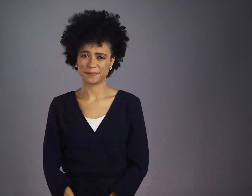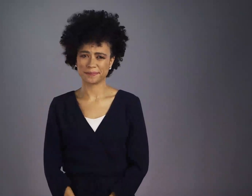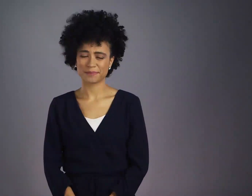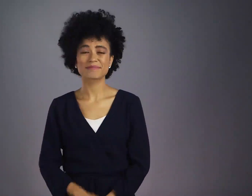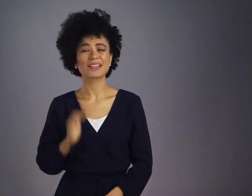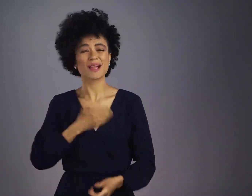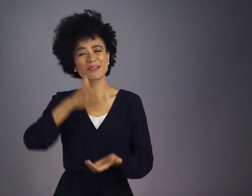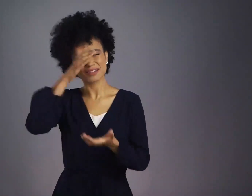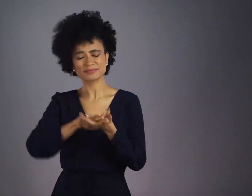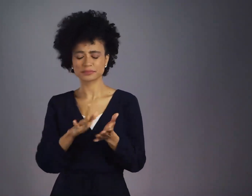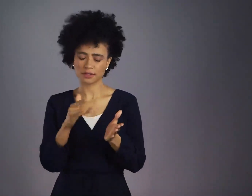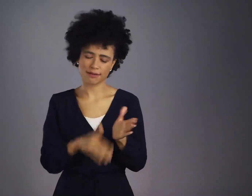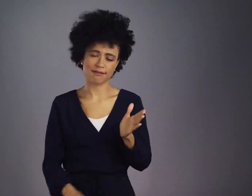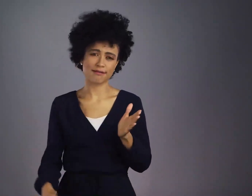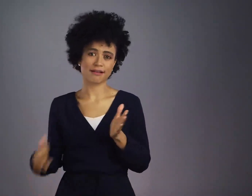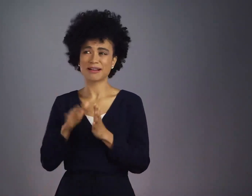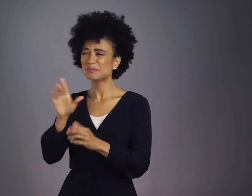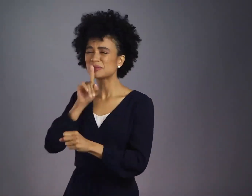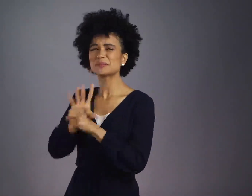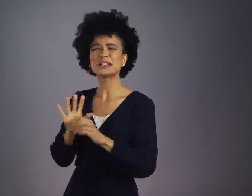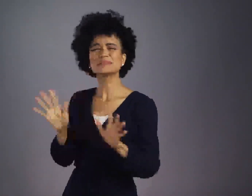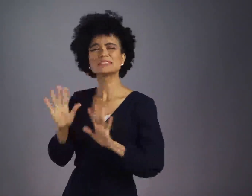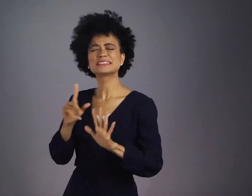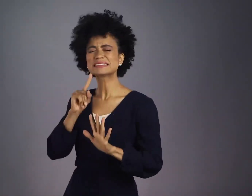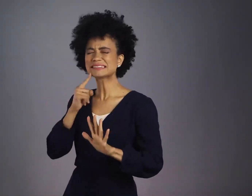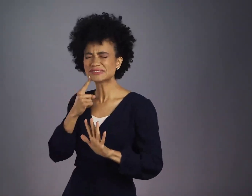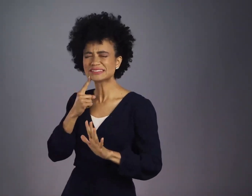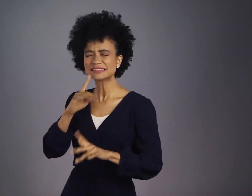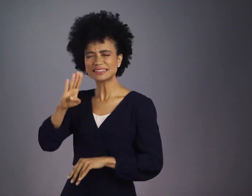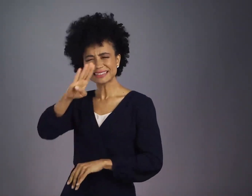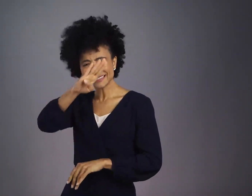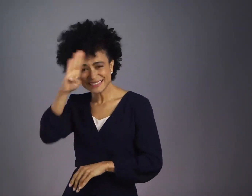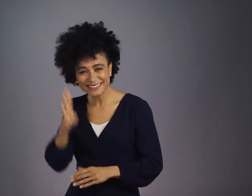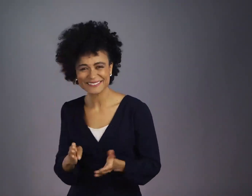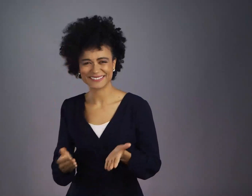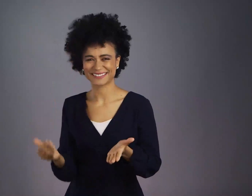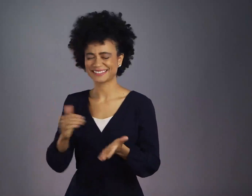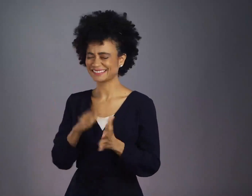Our men have sworn great solemn oaths that they were through drinking forever.